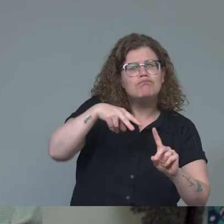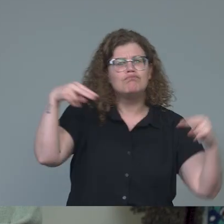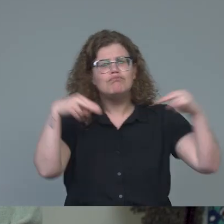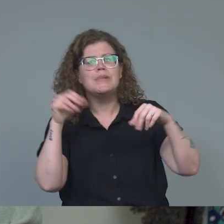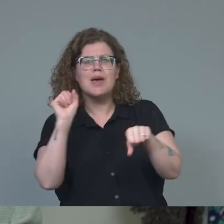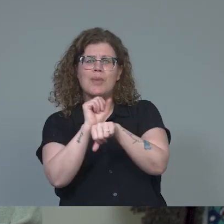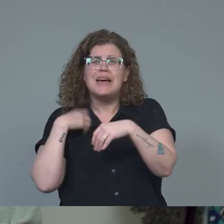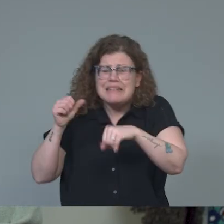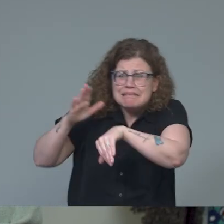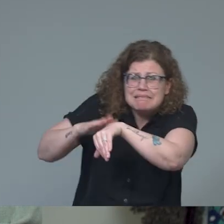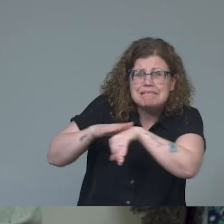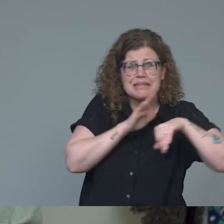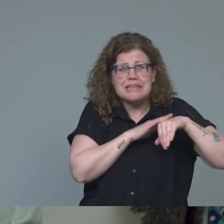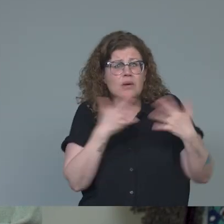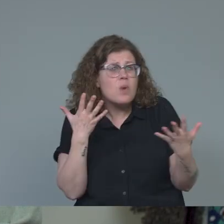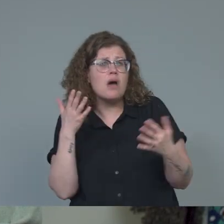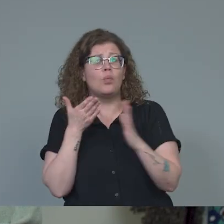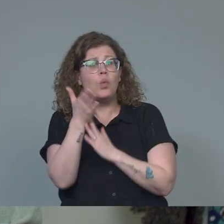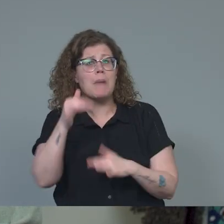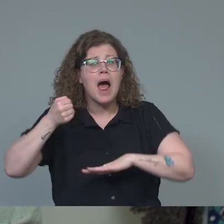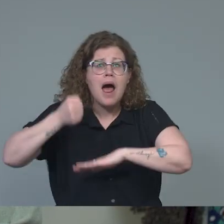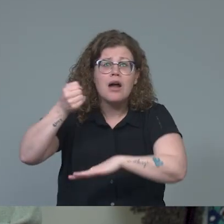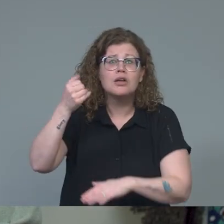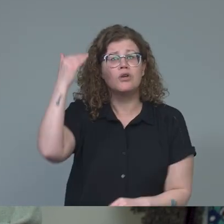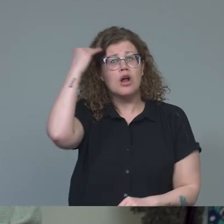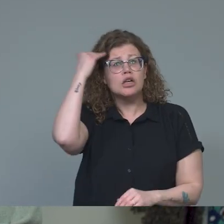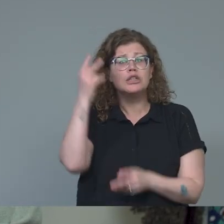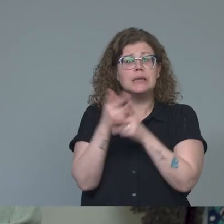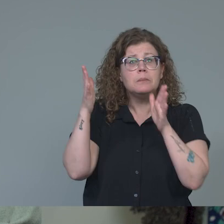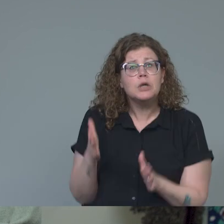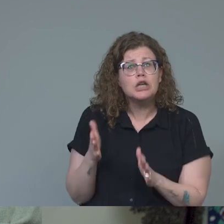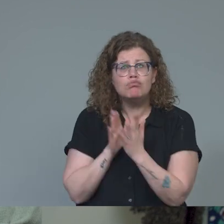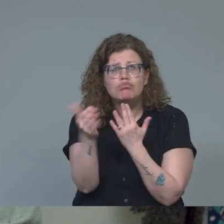a ceremonialist, a Knowledge Keeper. There are differences. Sure they connect and sometimes